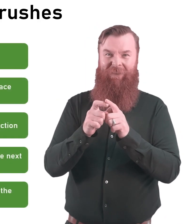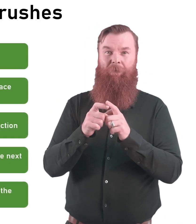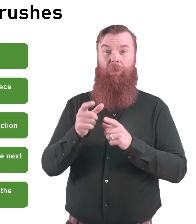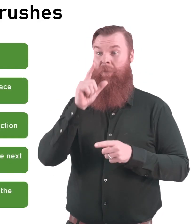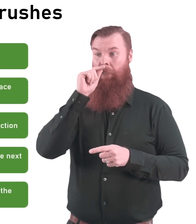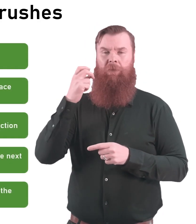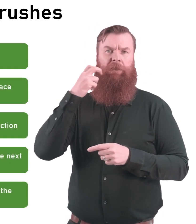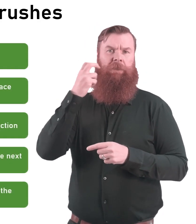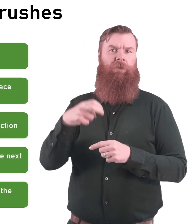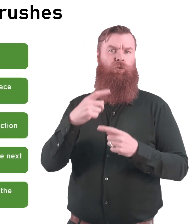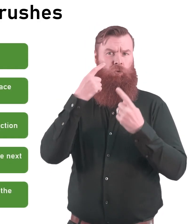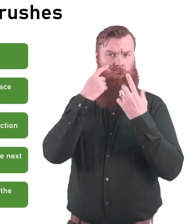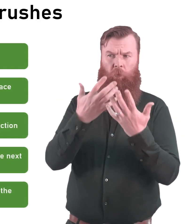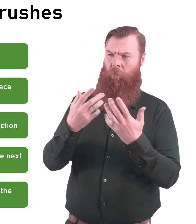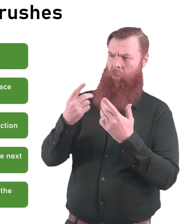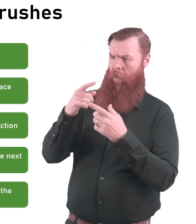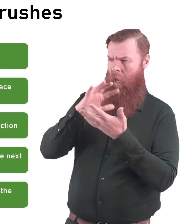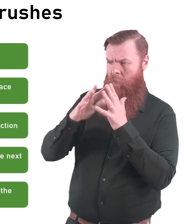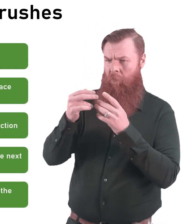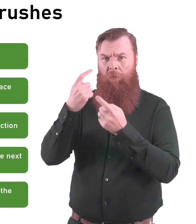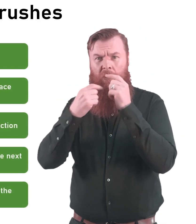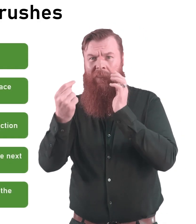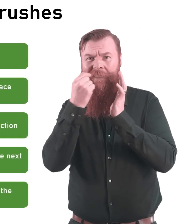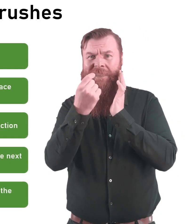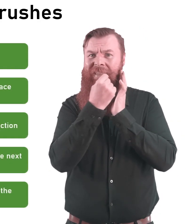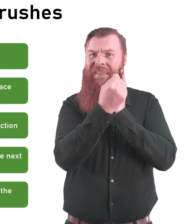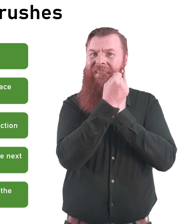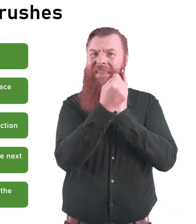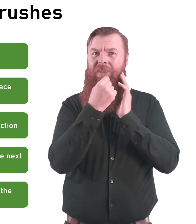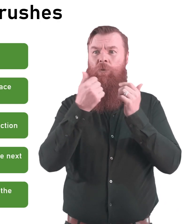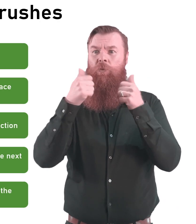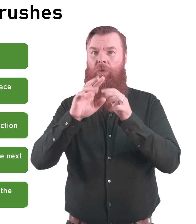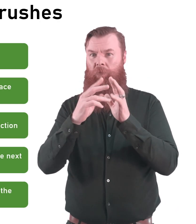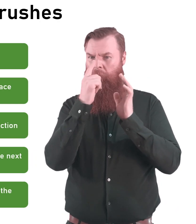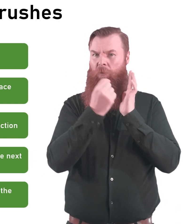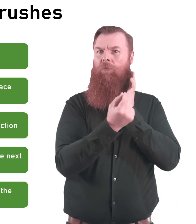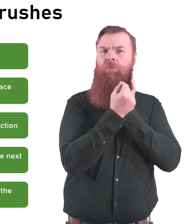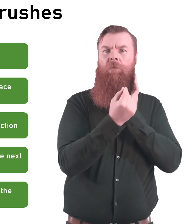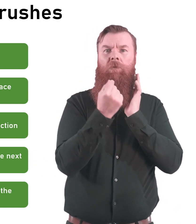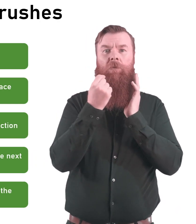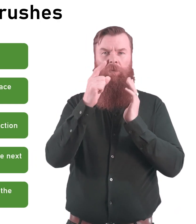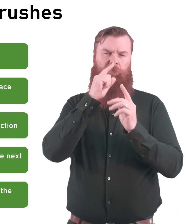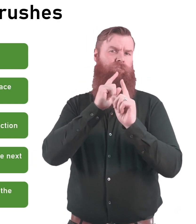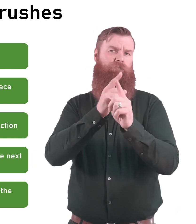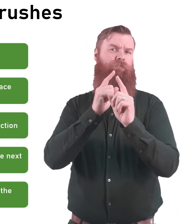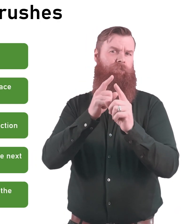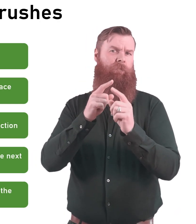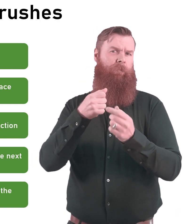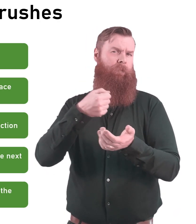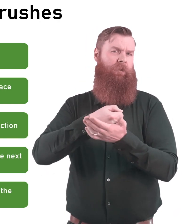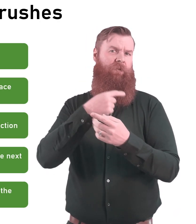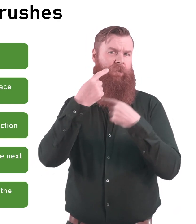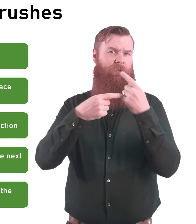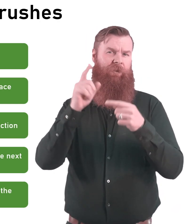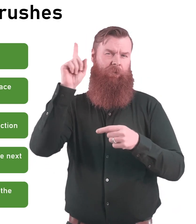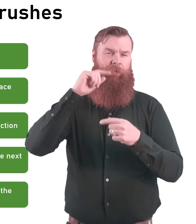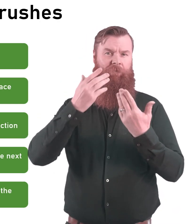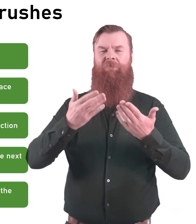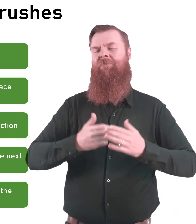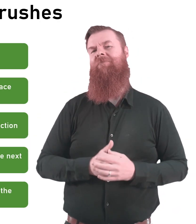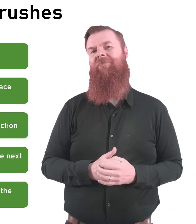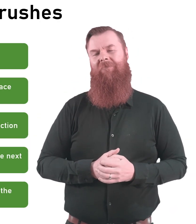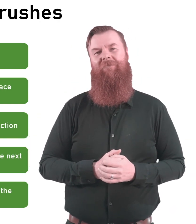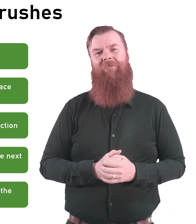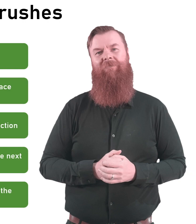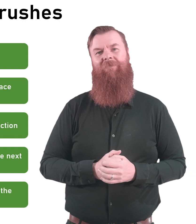Your dentist can provide hands-on advice on how to use an interdental brush, but here are some basic tips you can follow: